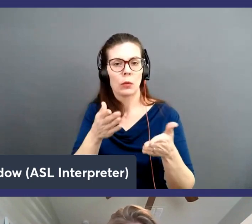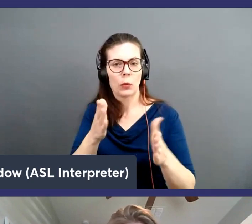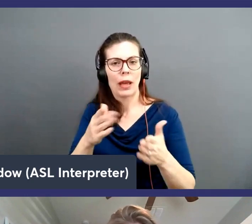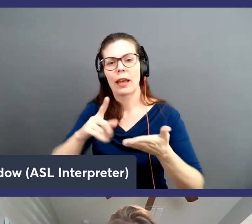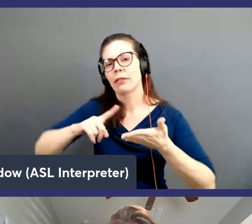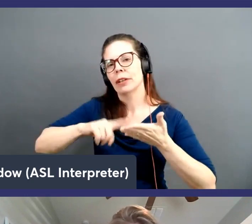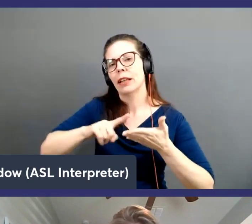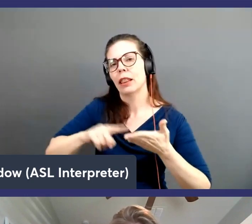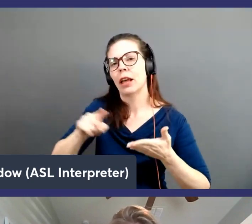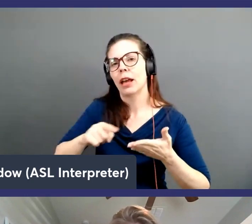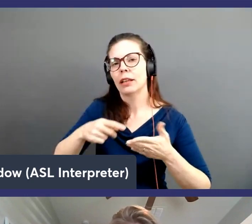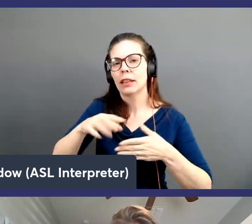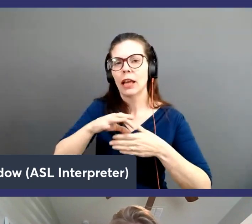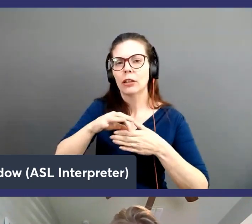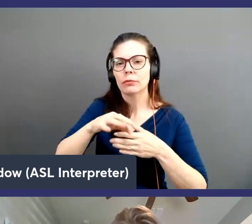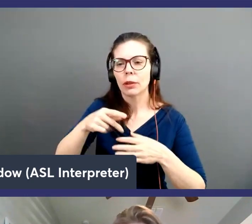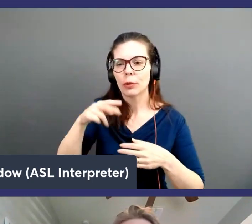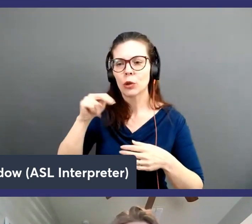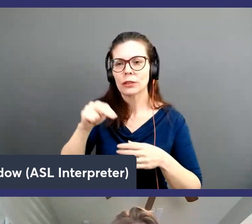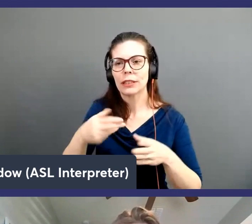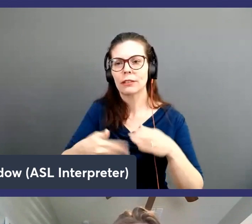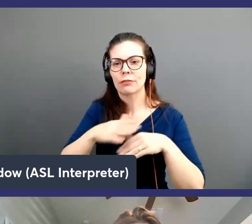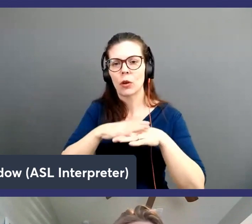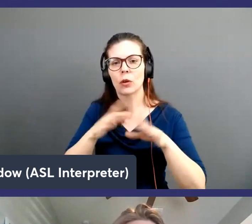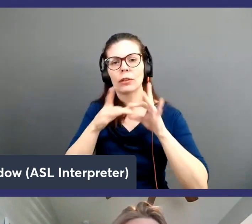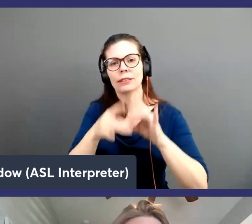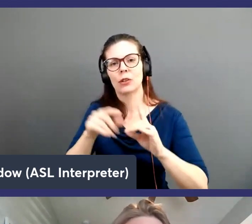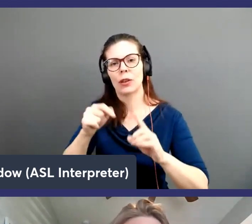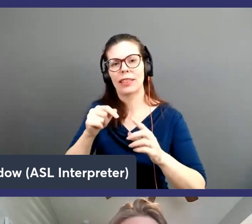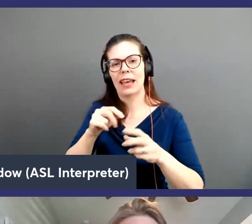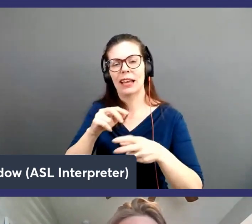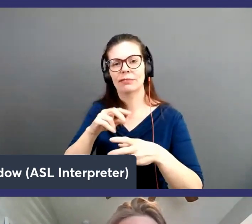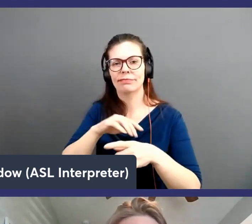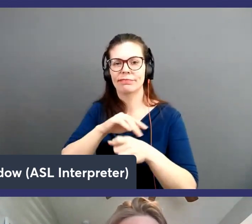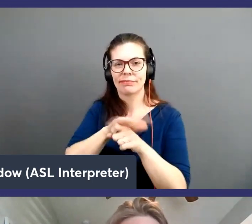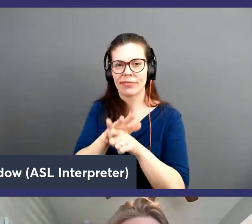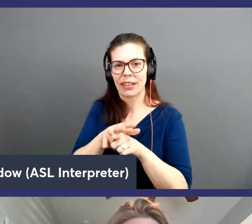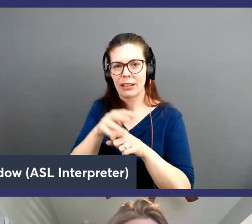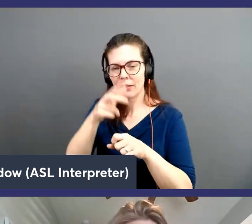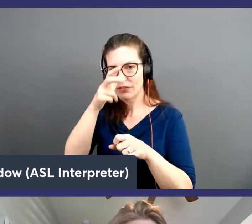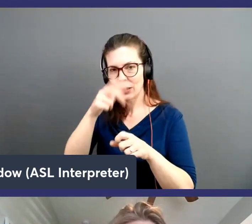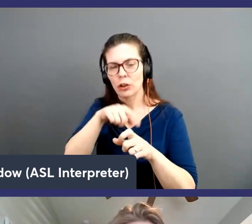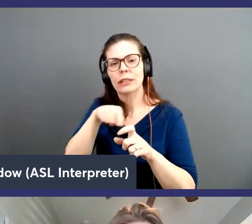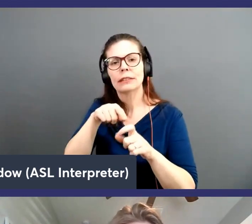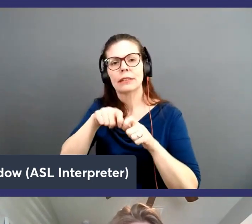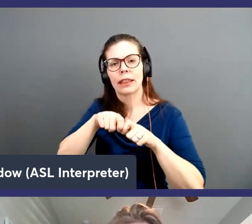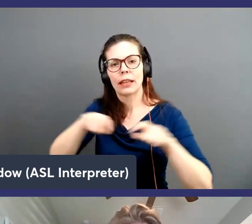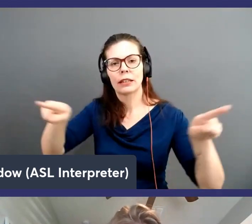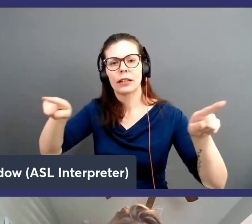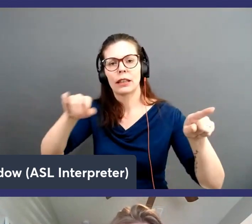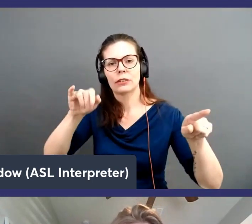protein folding associated with the virus was they actually farmed the jobs out to a ton of gamers,